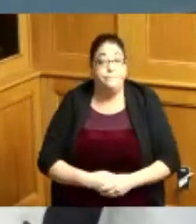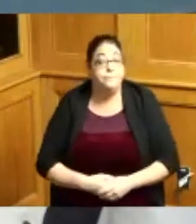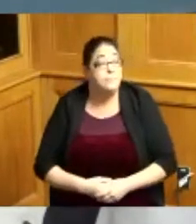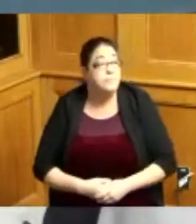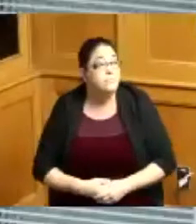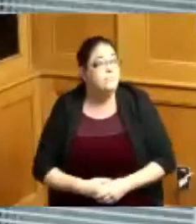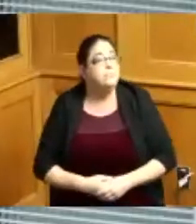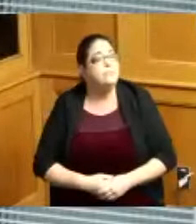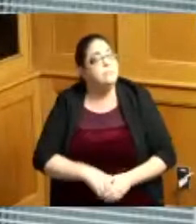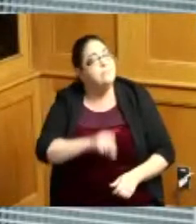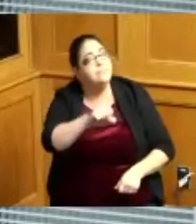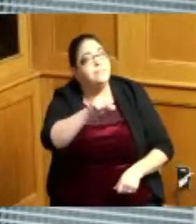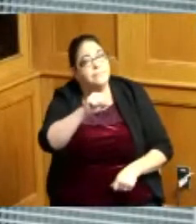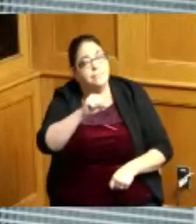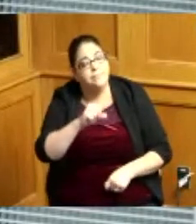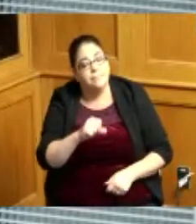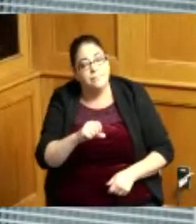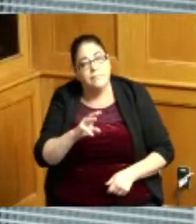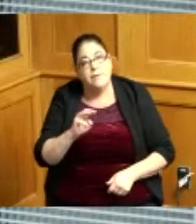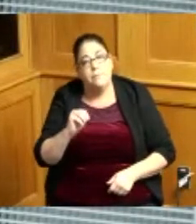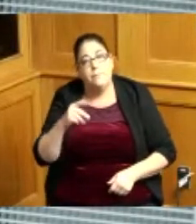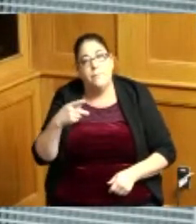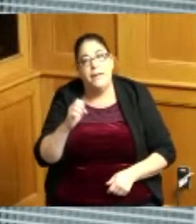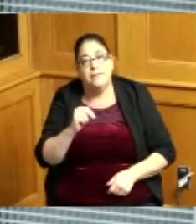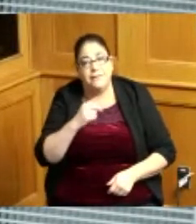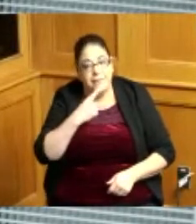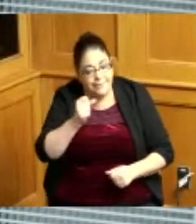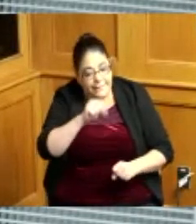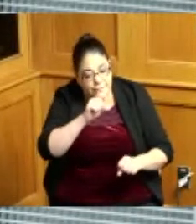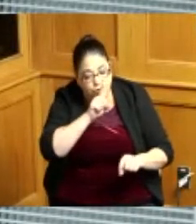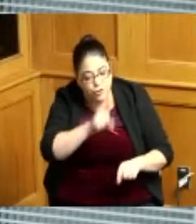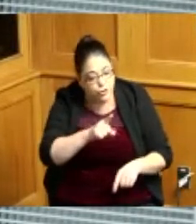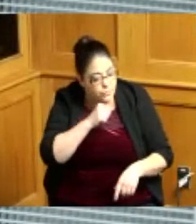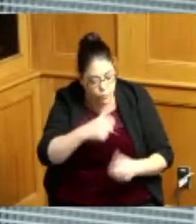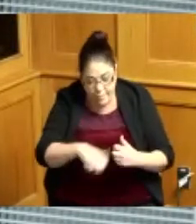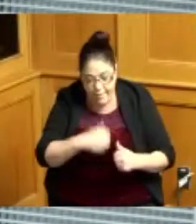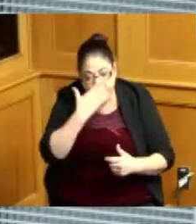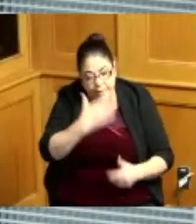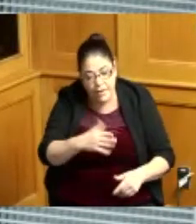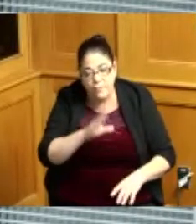you that update in terms of the data from the relief-a-thon and also where things stand as